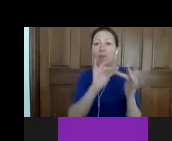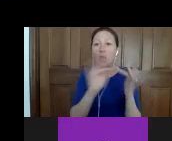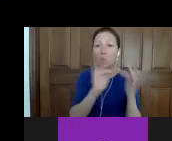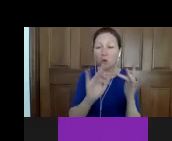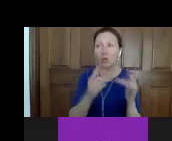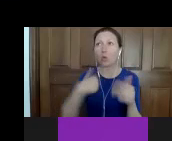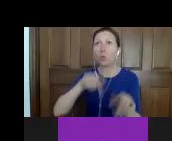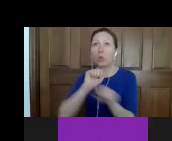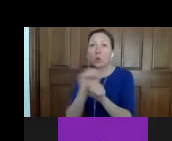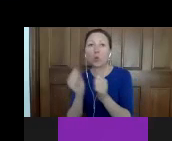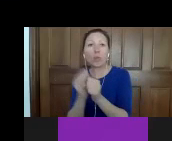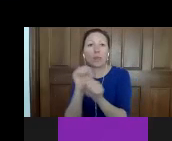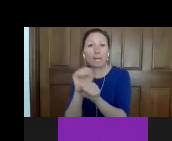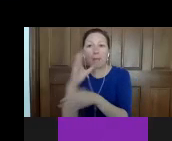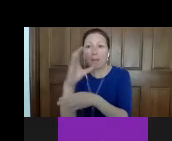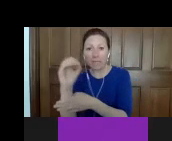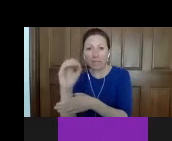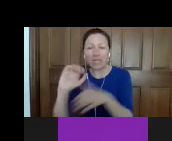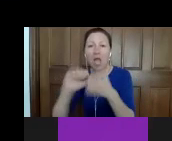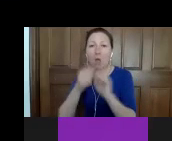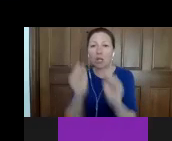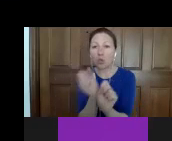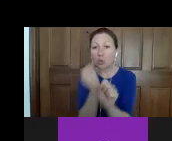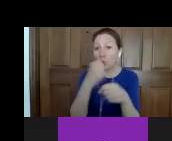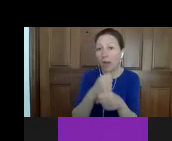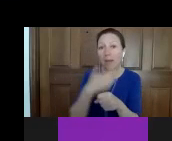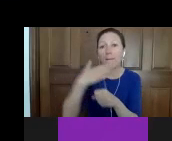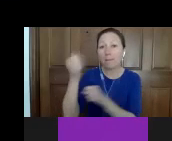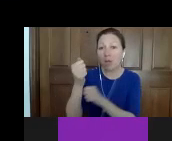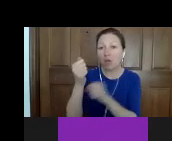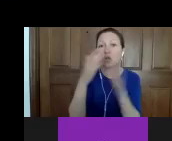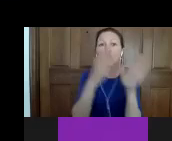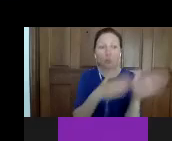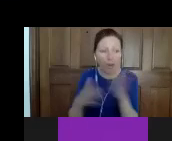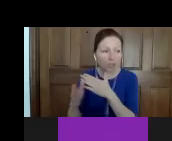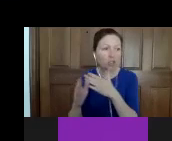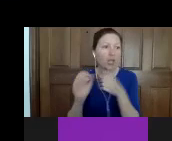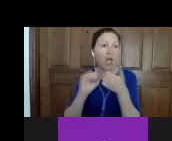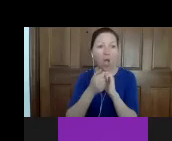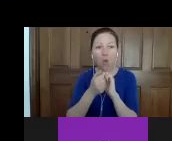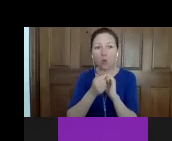How can you create a better recruitment strategy, how can you create a more inclusive environment